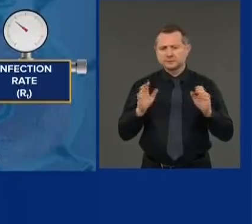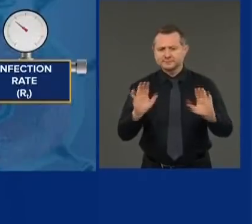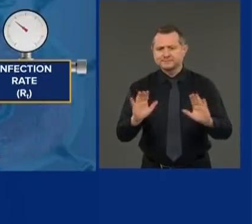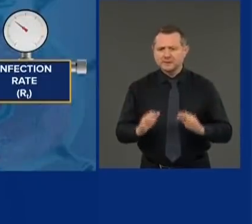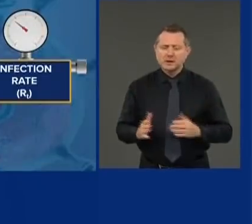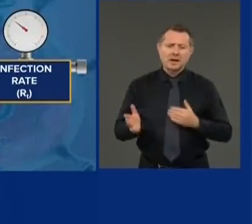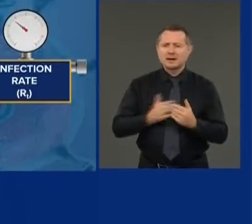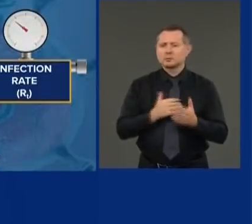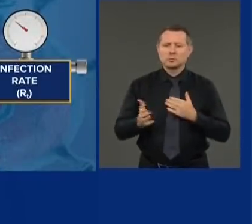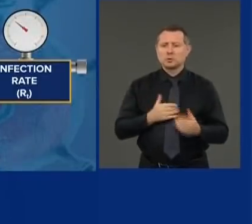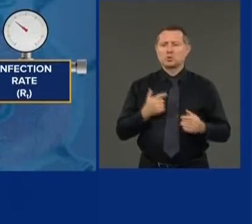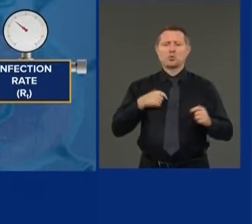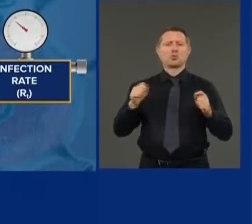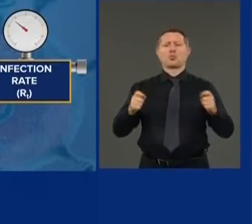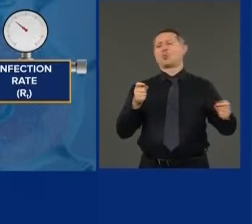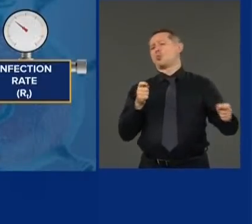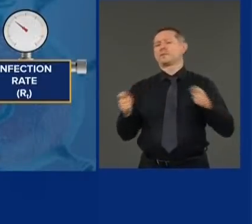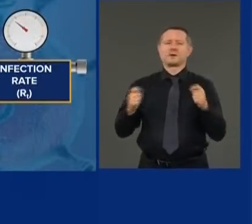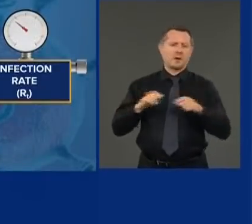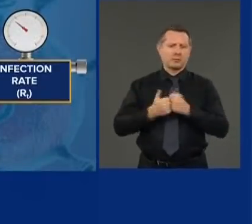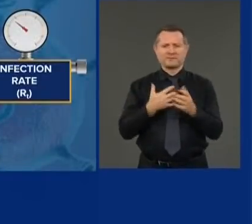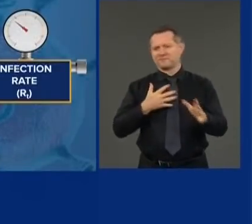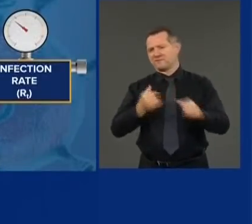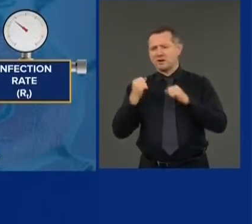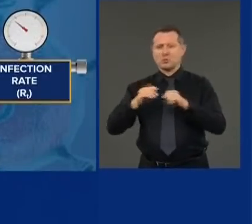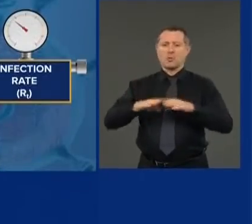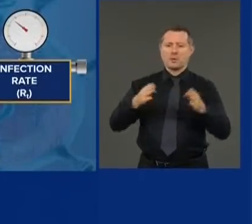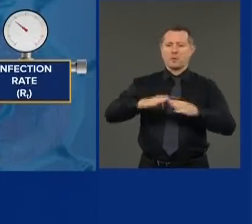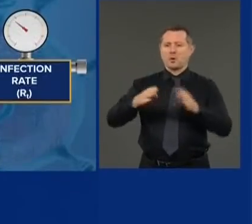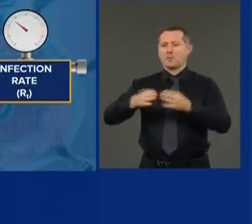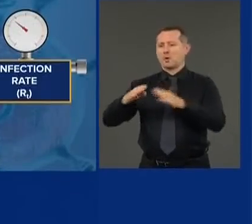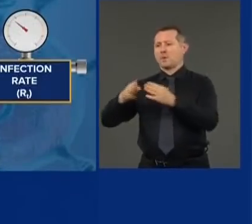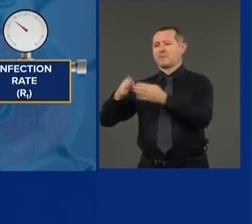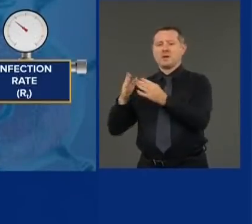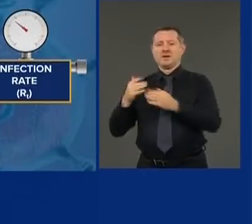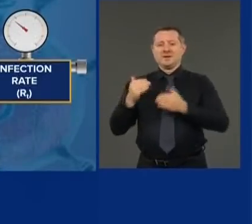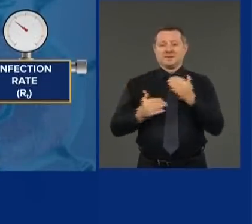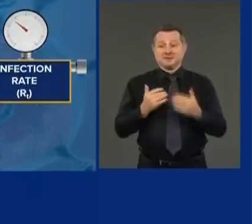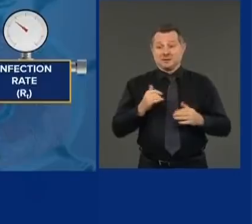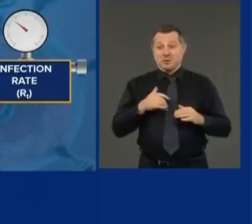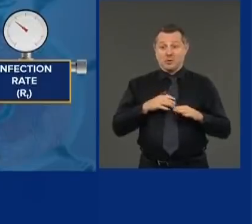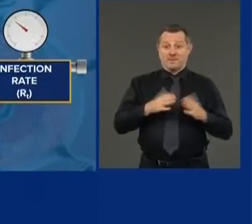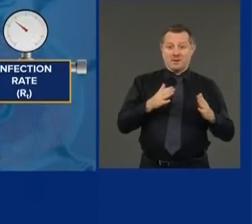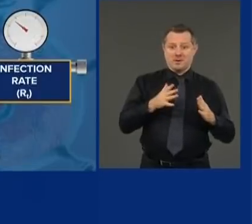ONE WITH MY GREAT GRAPHIC THAT I DID AT THE TIME, NOBODY LIKED, BUT I LIKE T SOMETIMES IT'S NICE TO BE GOVERNOR.